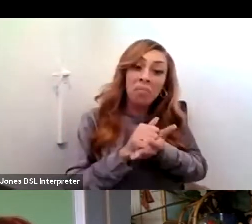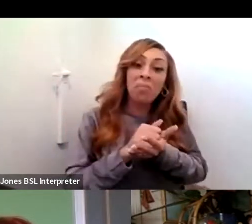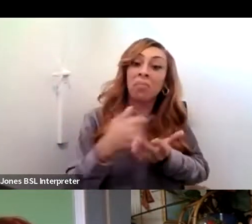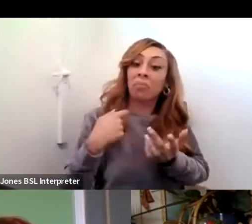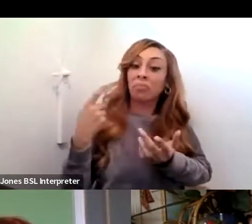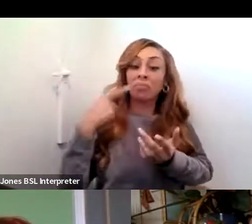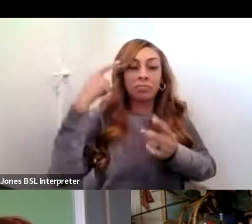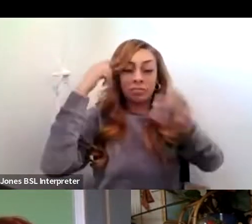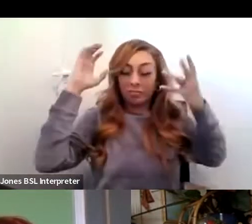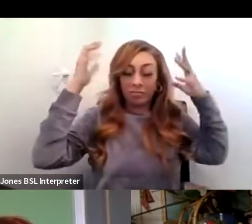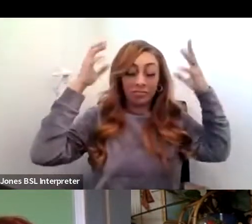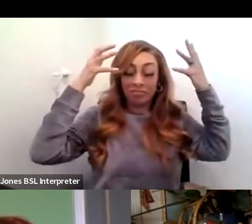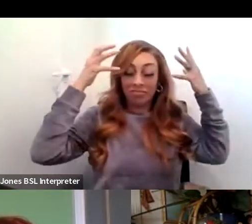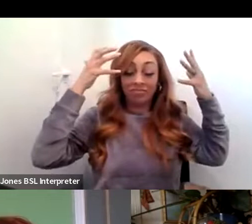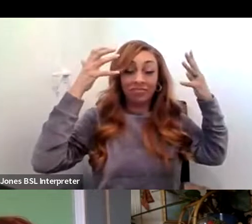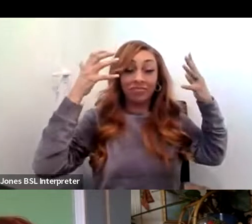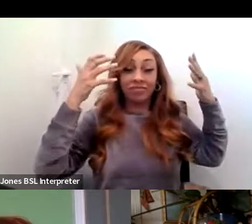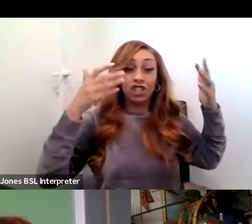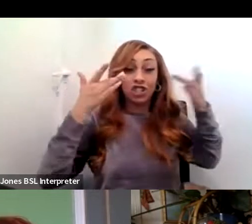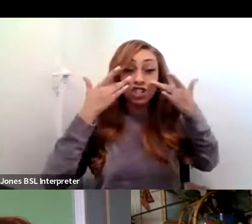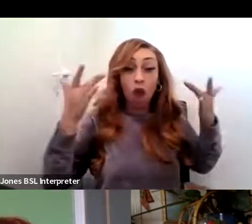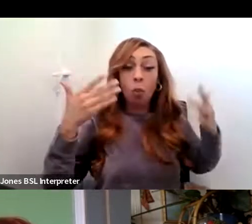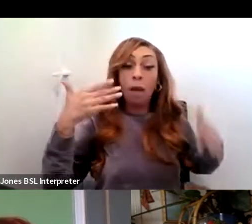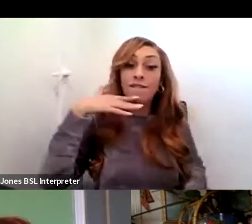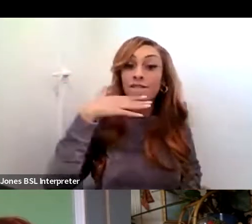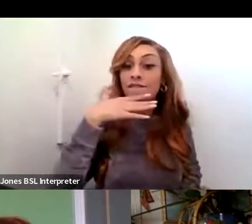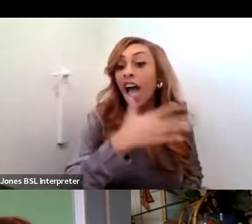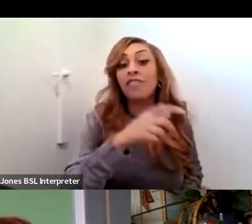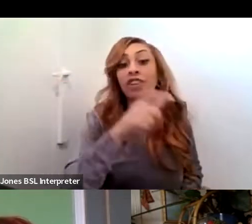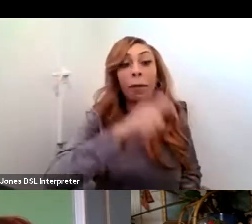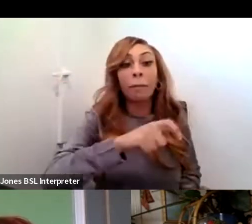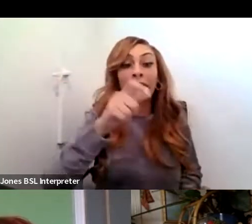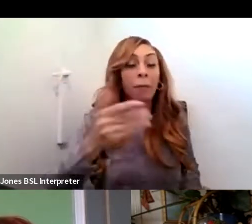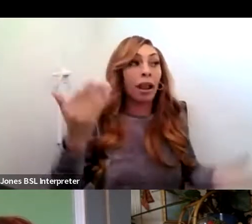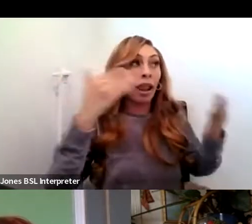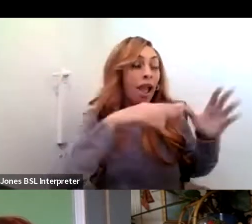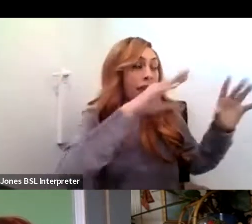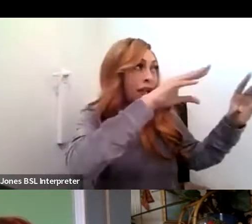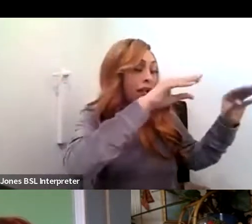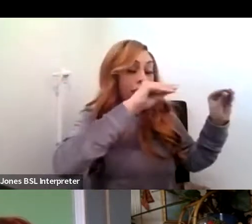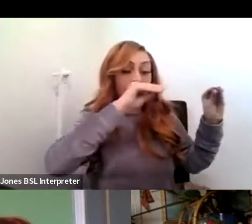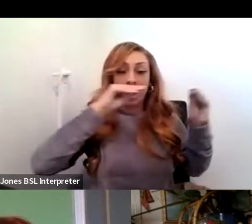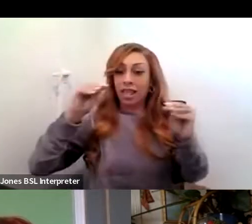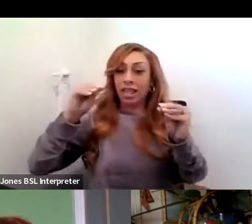we had to take this huge show, for 500 people a night, in these amazing buildings, and then sort of make it on the internet,